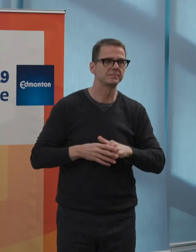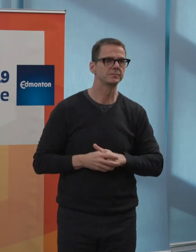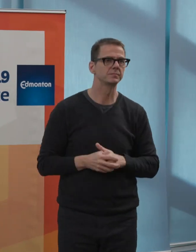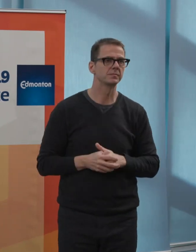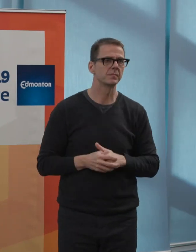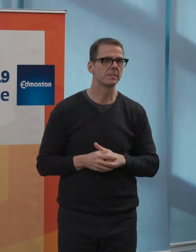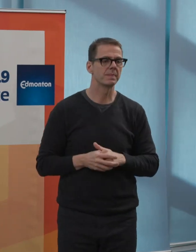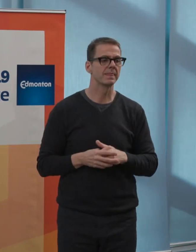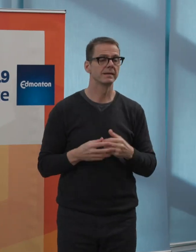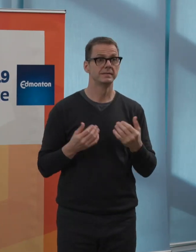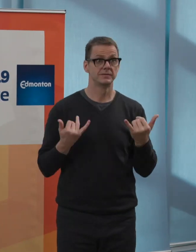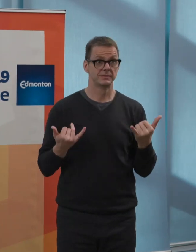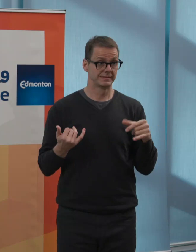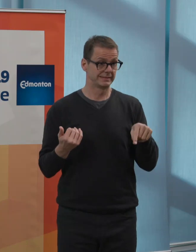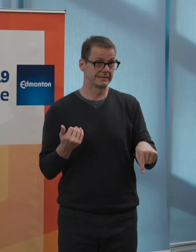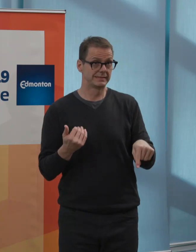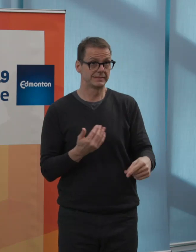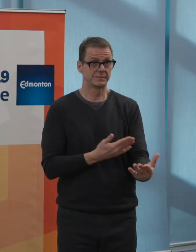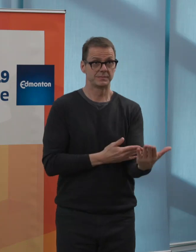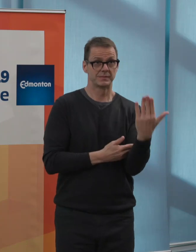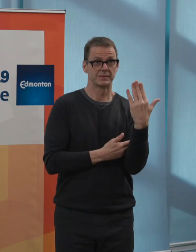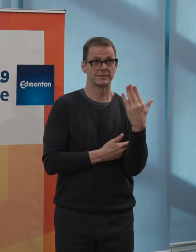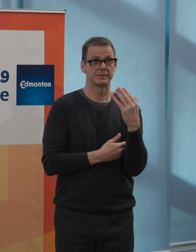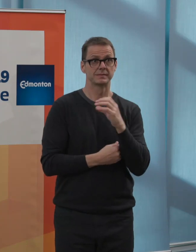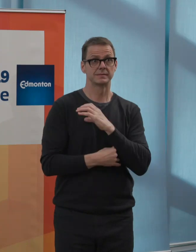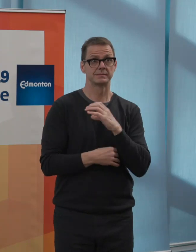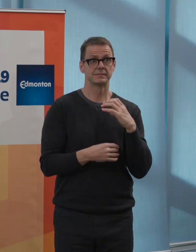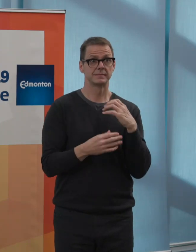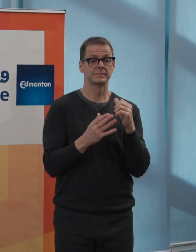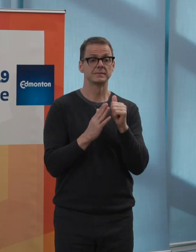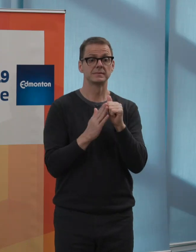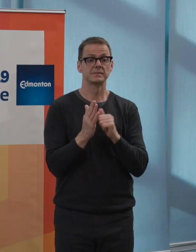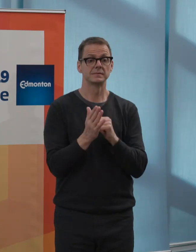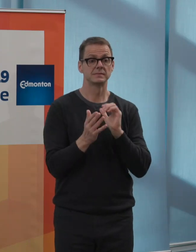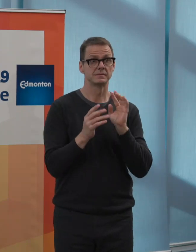considering the range of financial impacts created by the pandemic